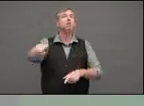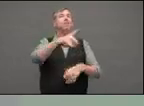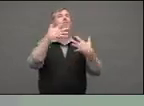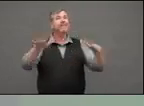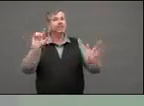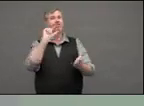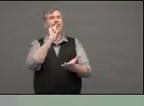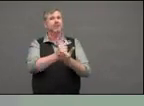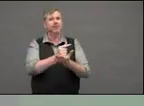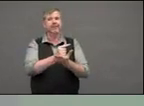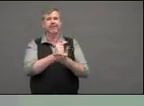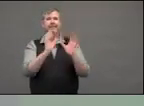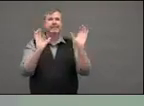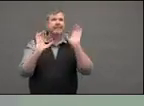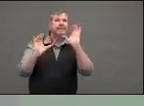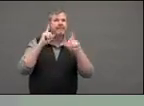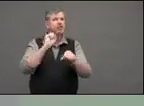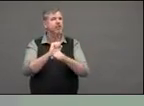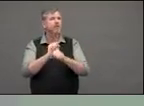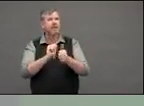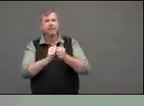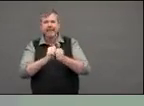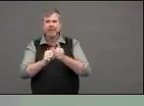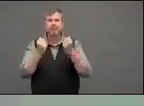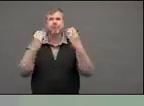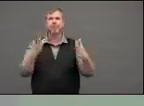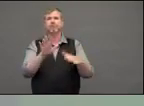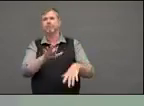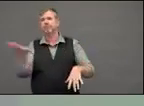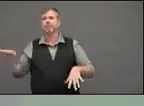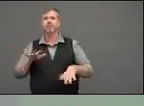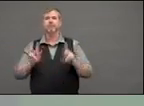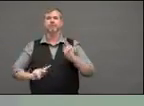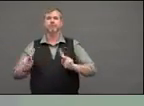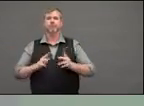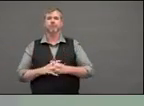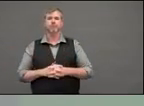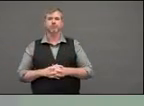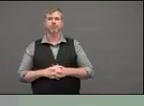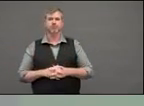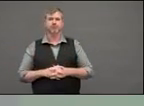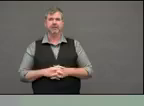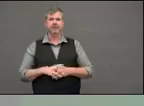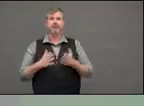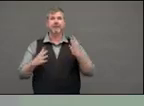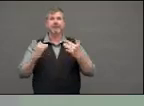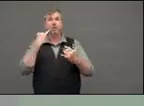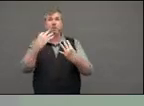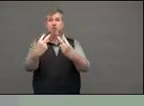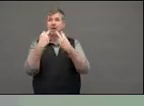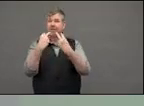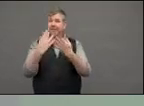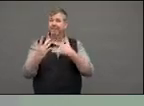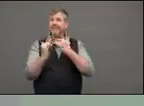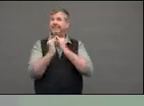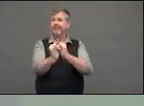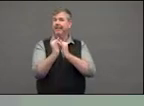you know i feel the same i don't know what to do but just don't get discouraged you know just because this is happening